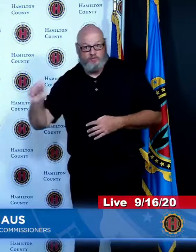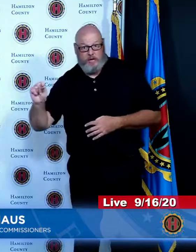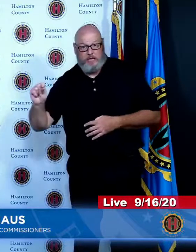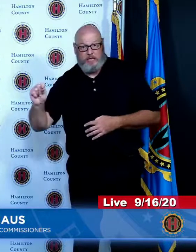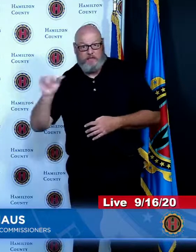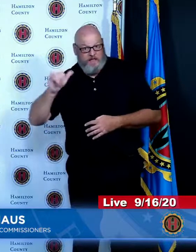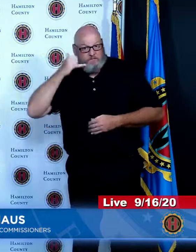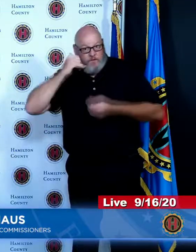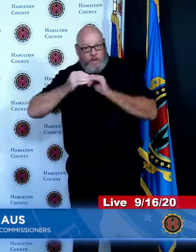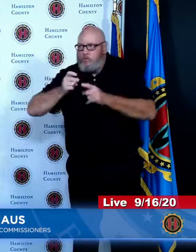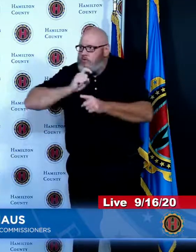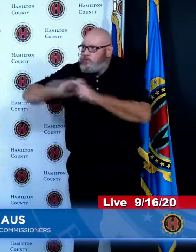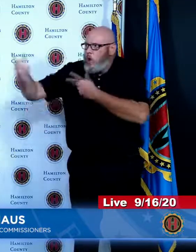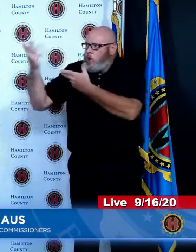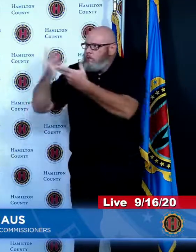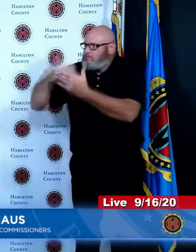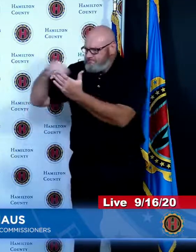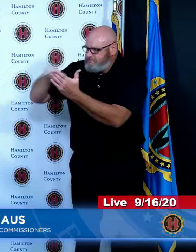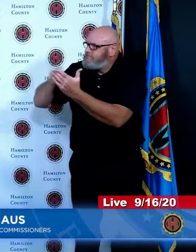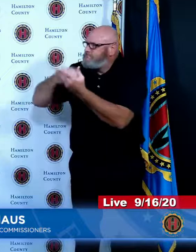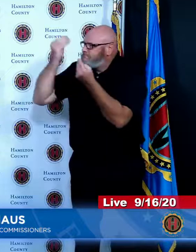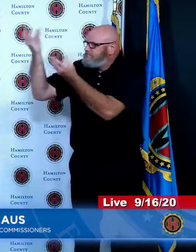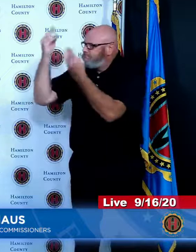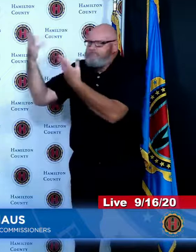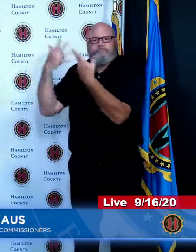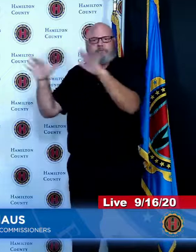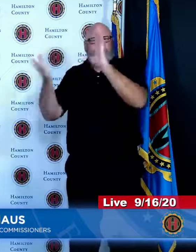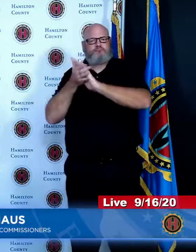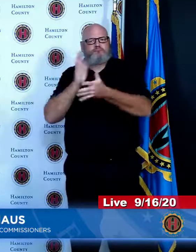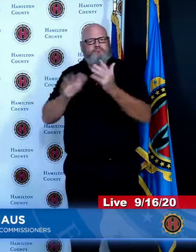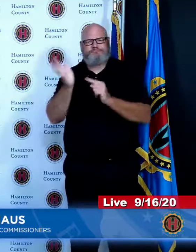we're running out of time the deadline is September 30th